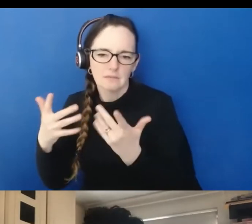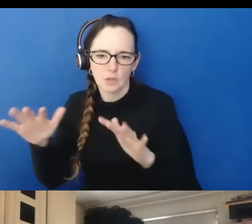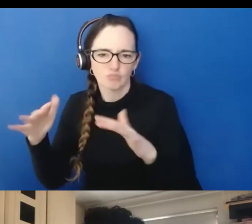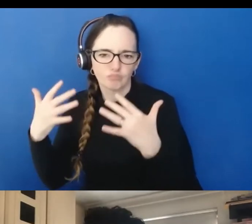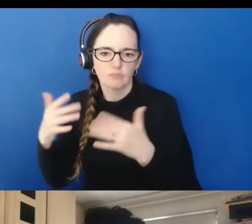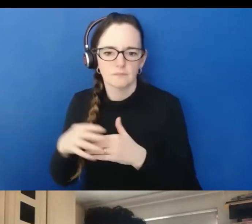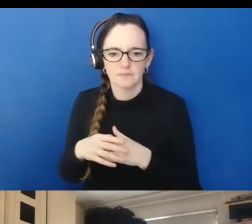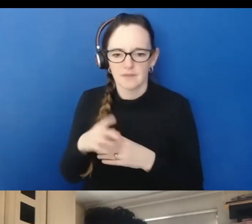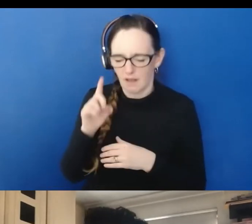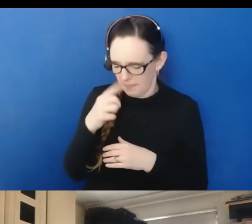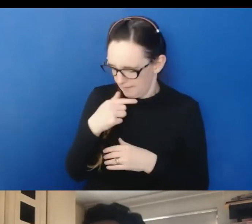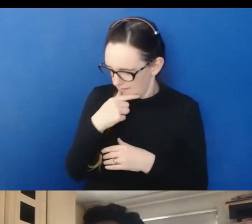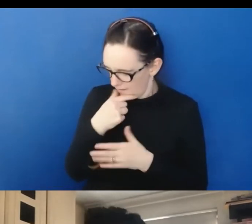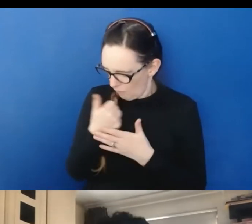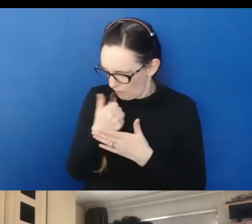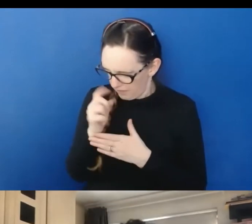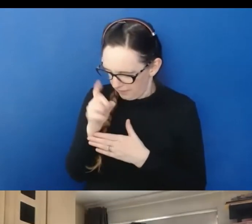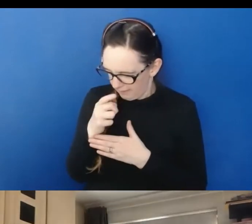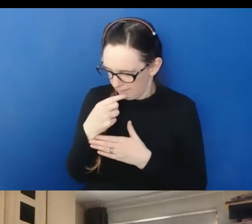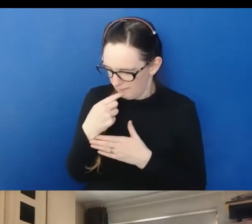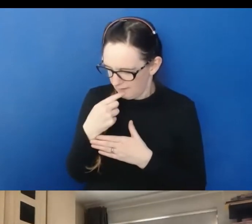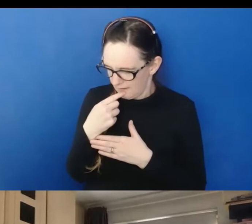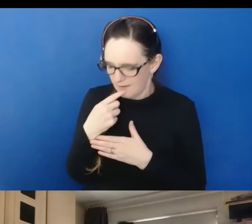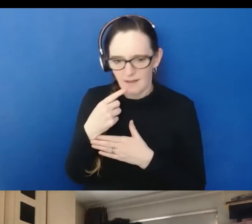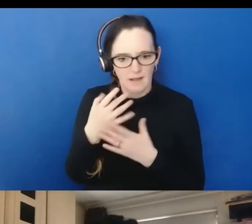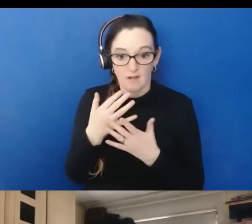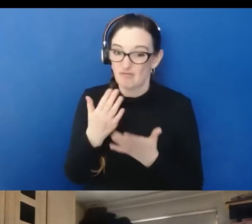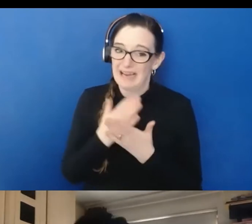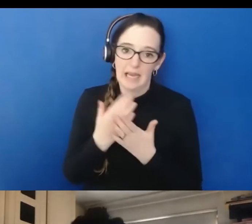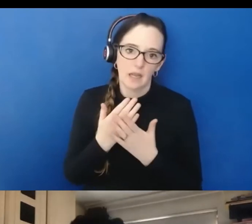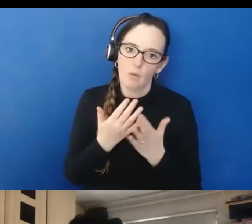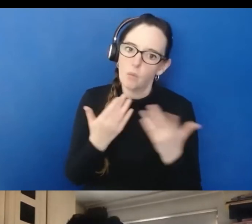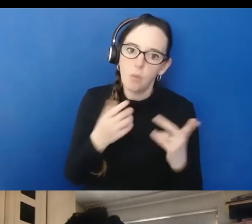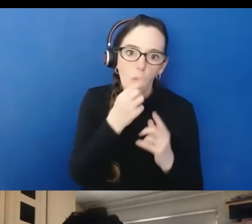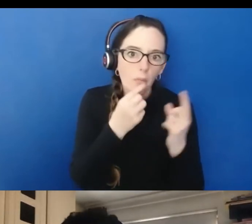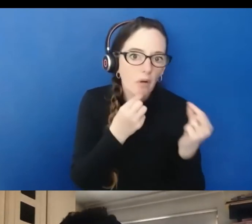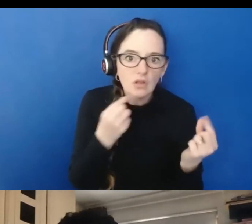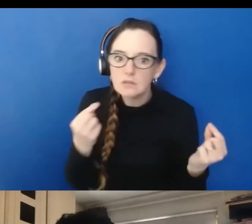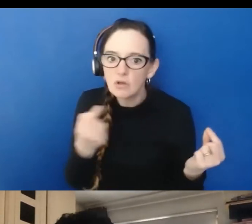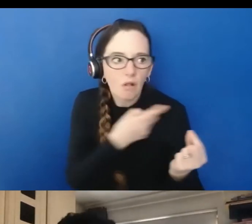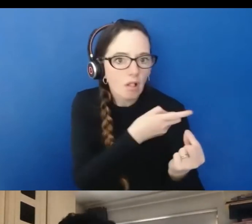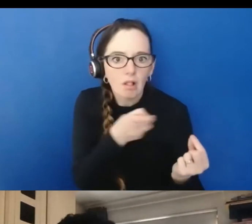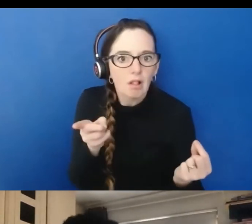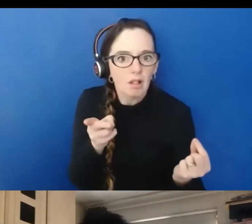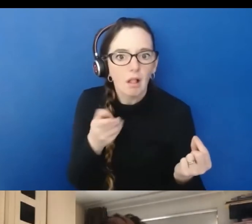I should -- there's much potential on that. We're still exploring.